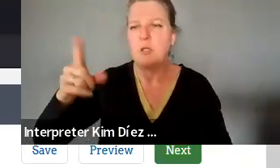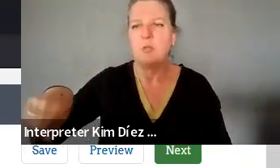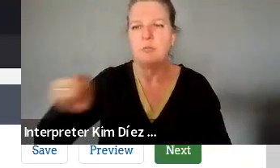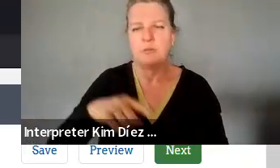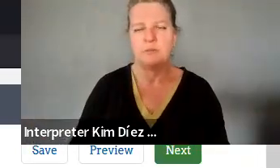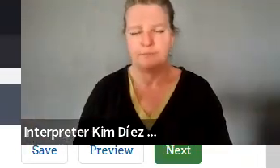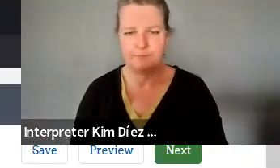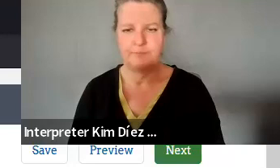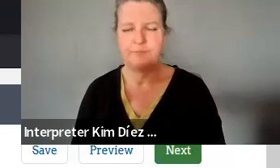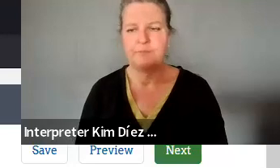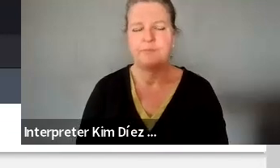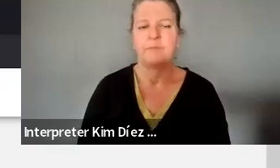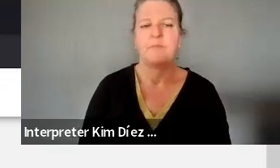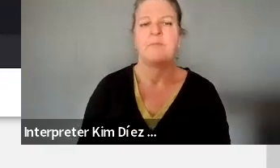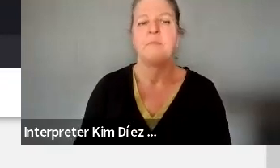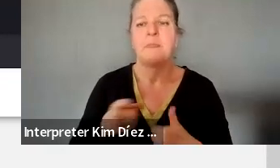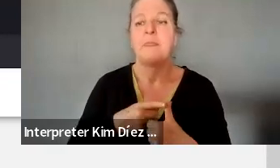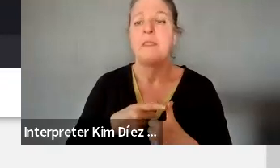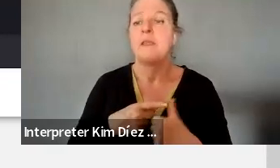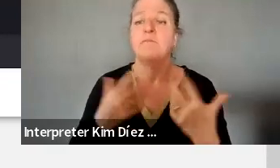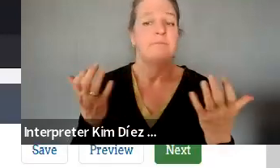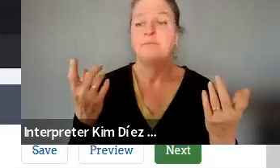And the first thing you'll want to do